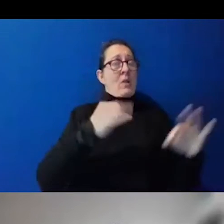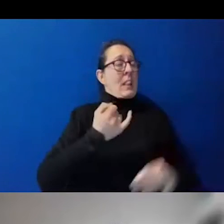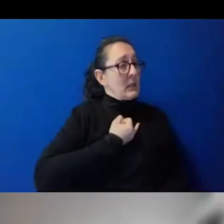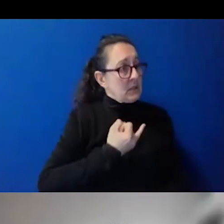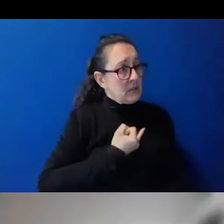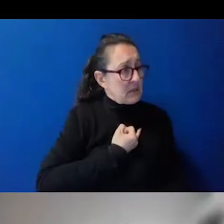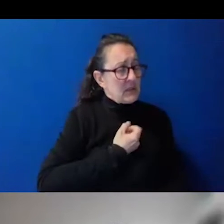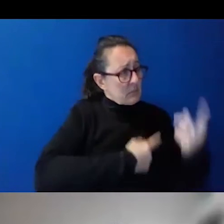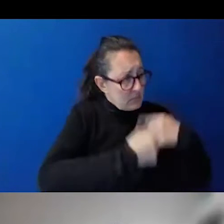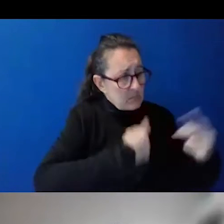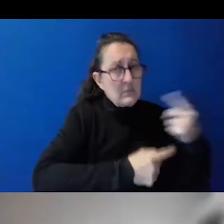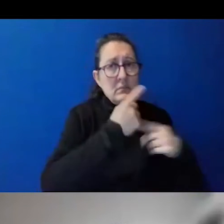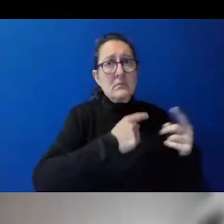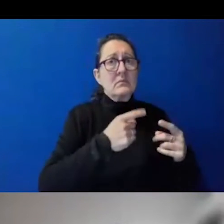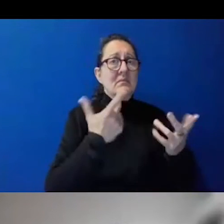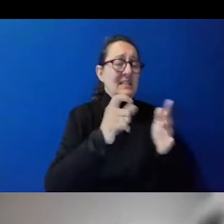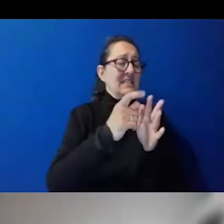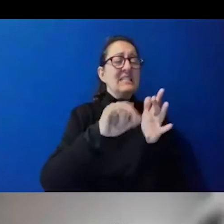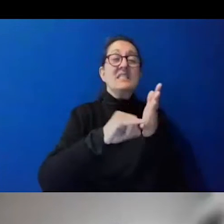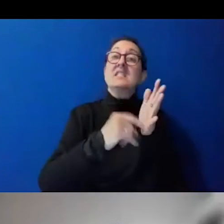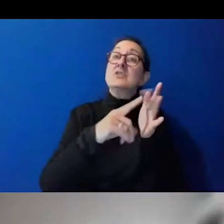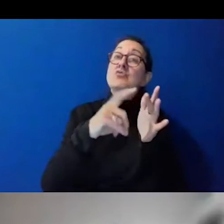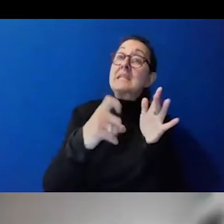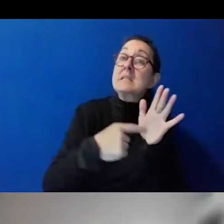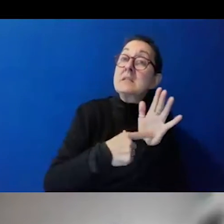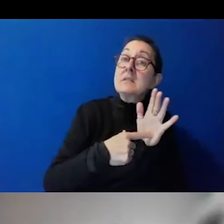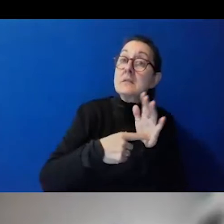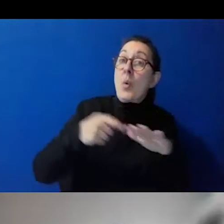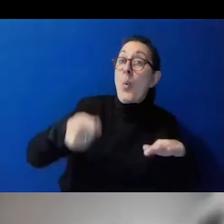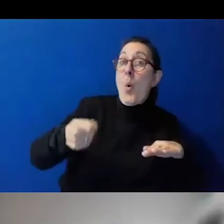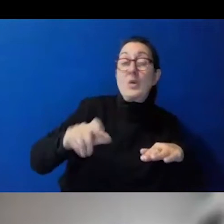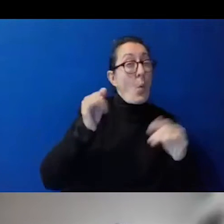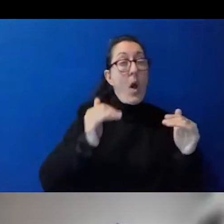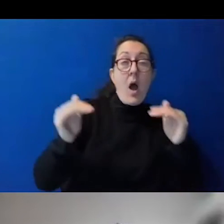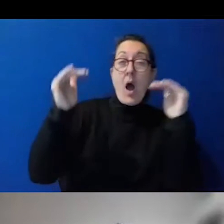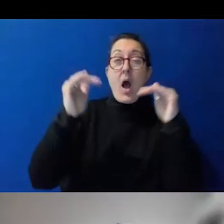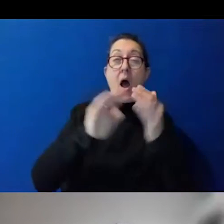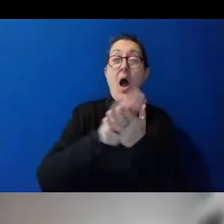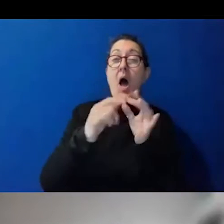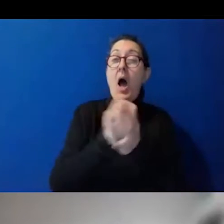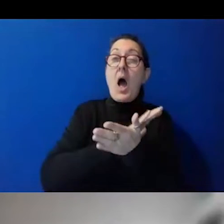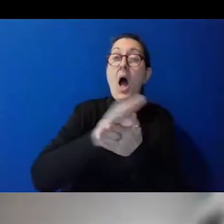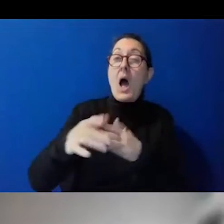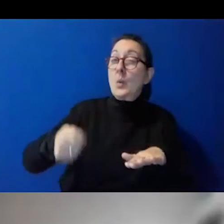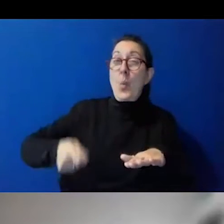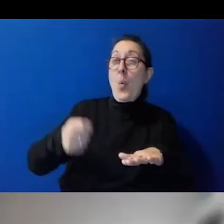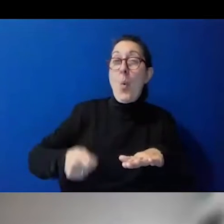court the higher Court um and essentially a lot of my job involves again a lot of reading of a